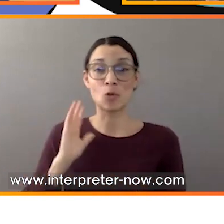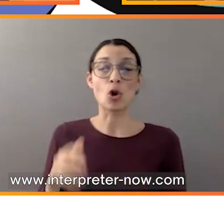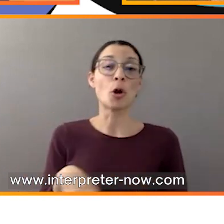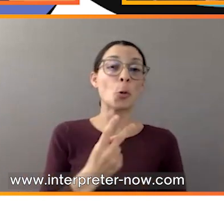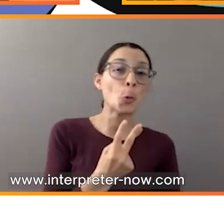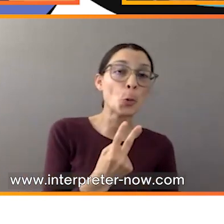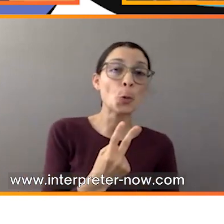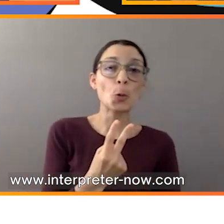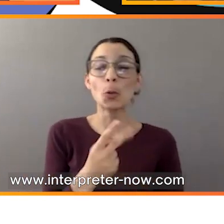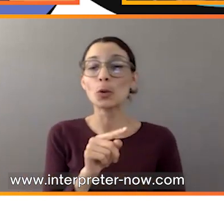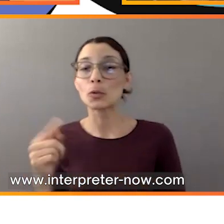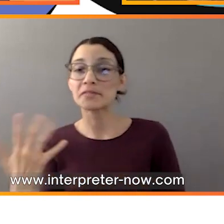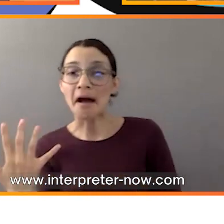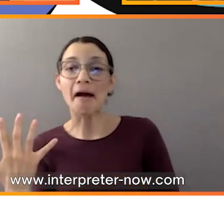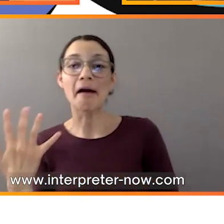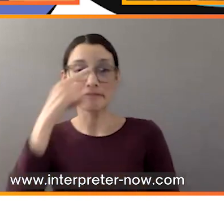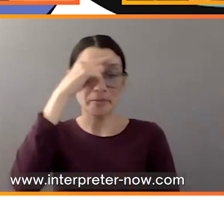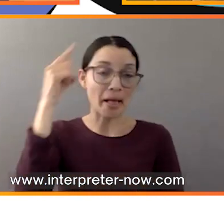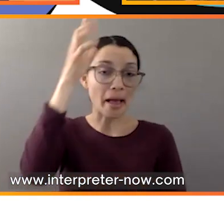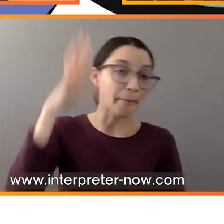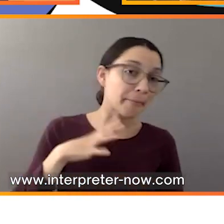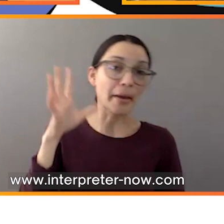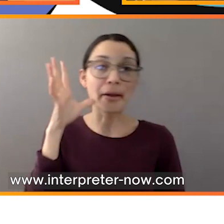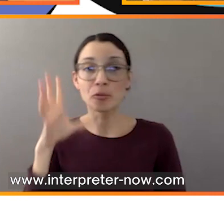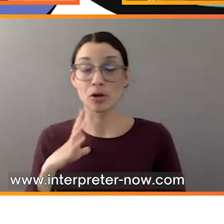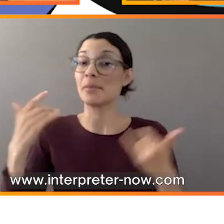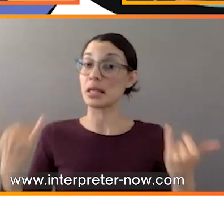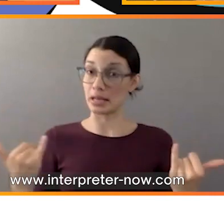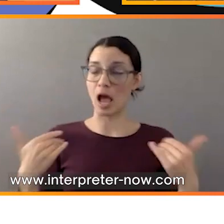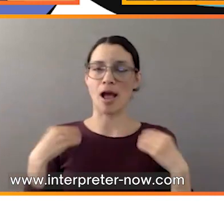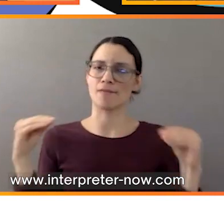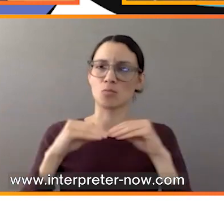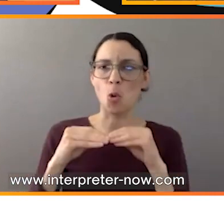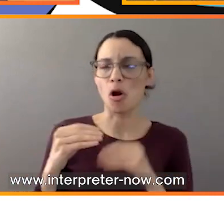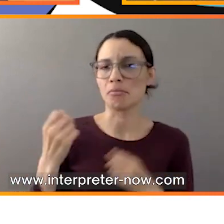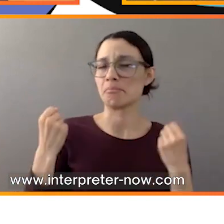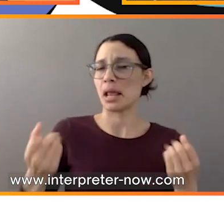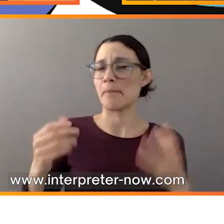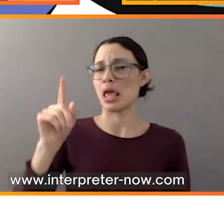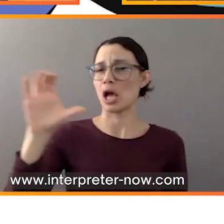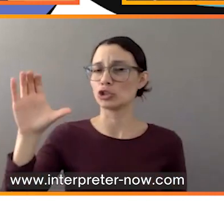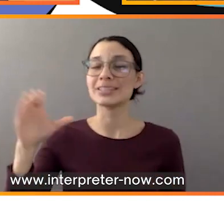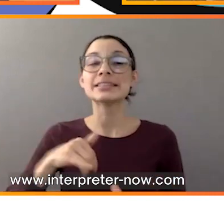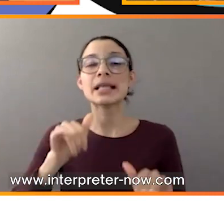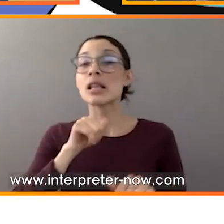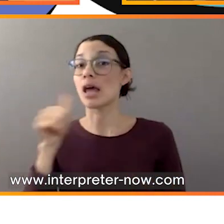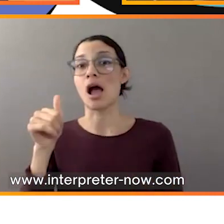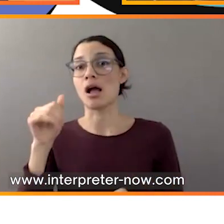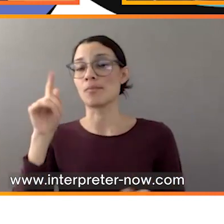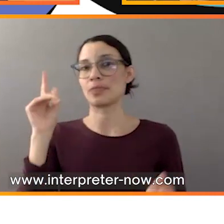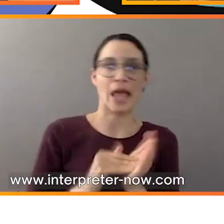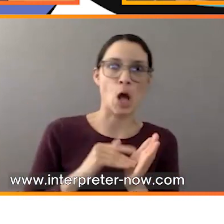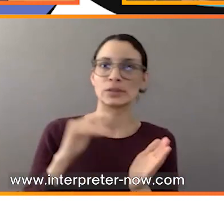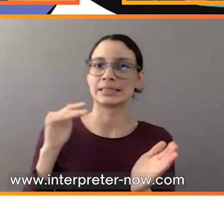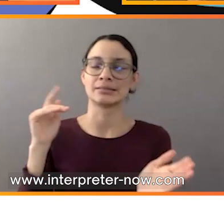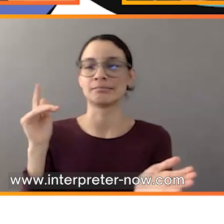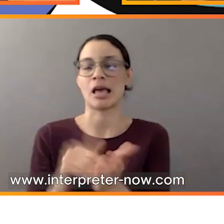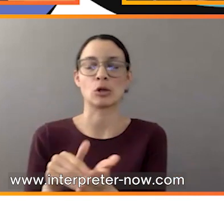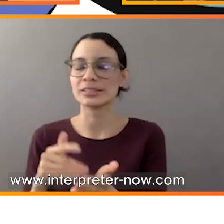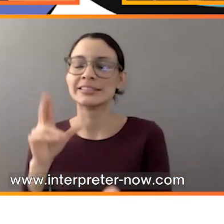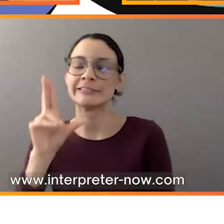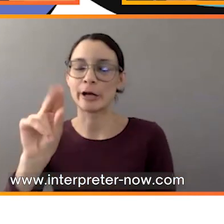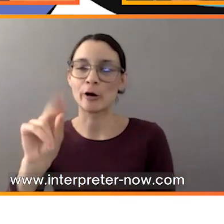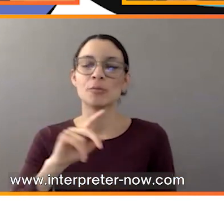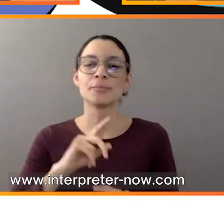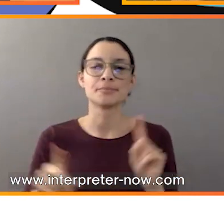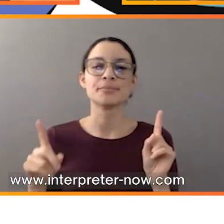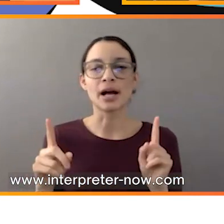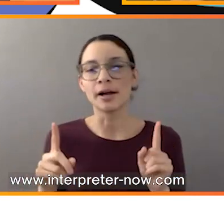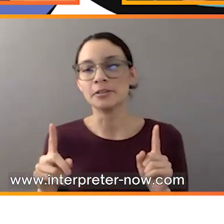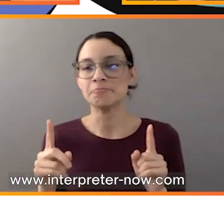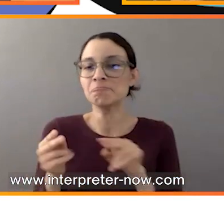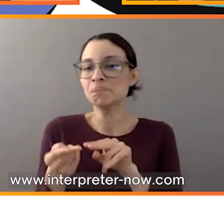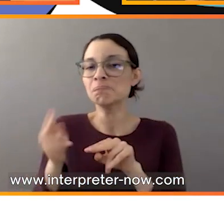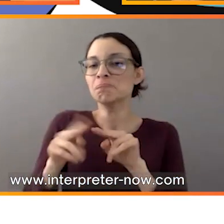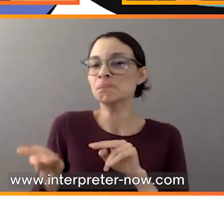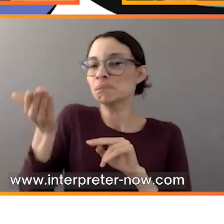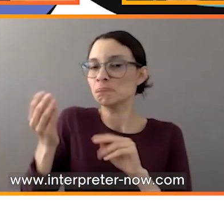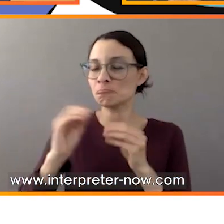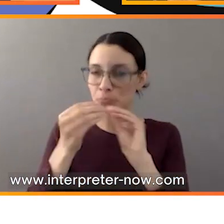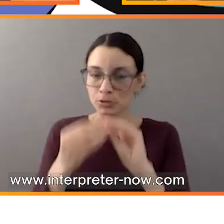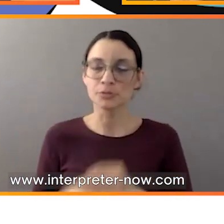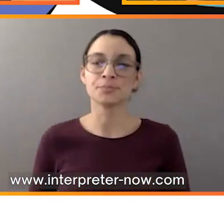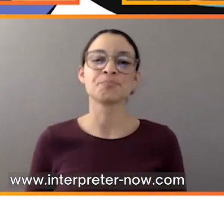We've seen way more Black-led VC firms, as well. 99.8% of those Black-led VC firms are